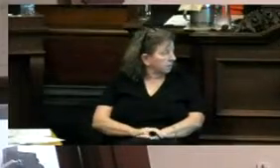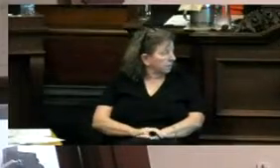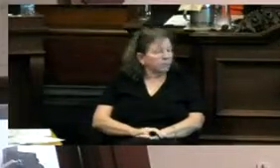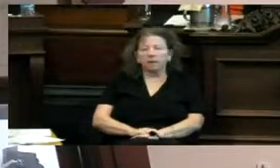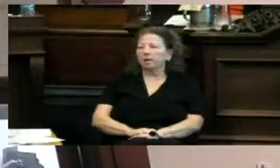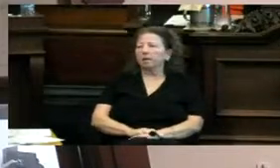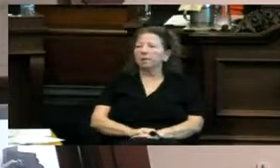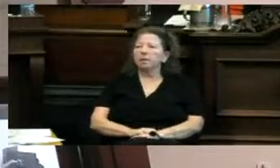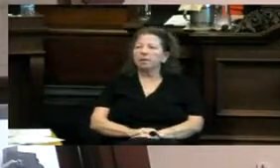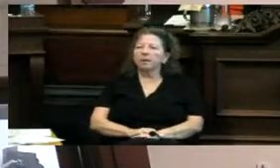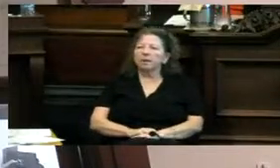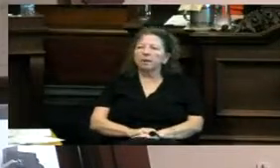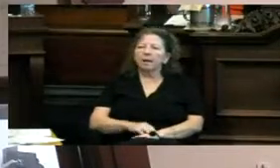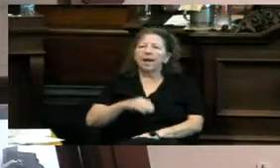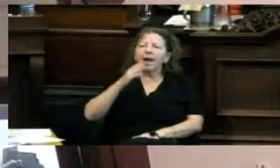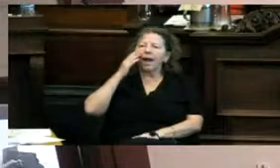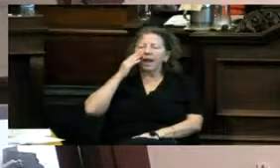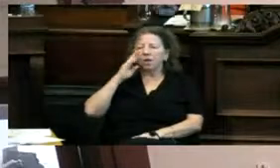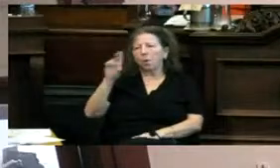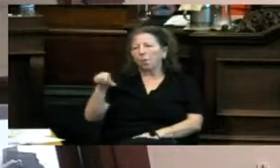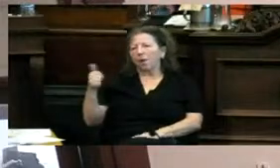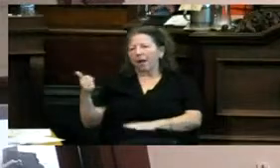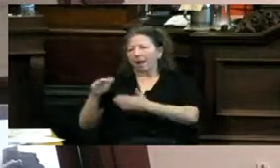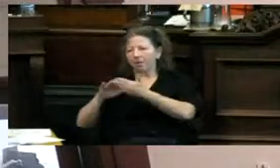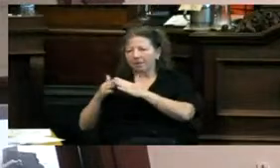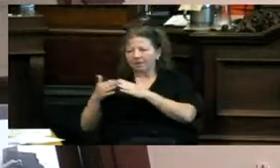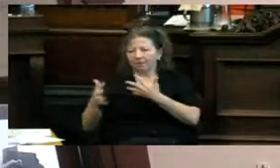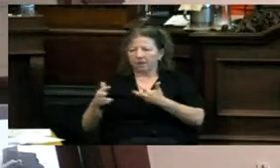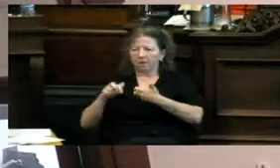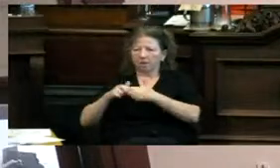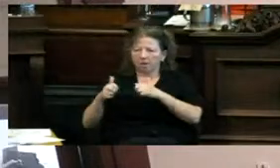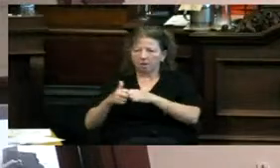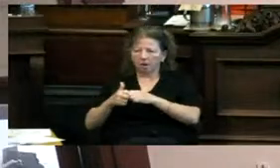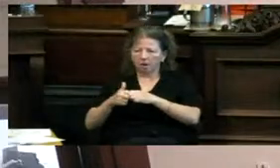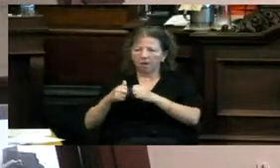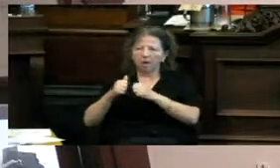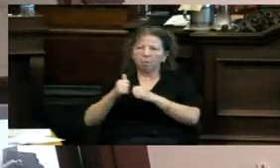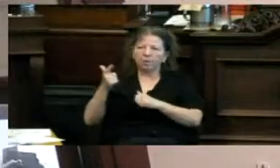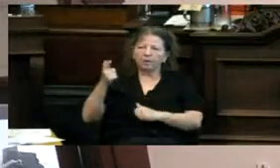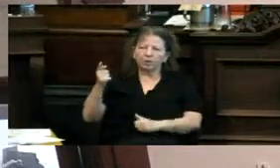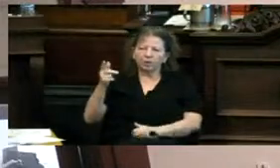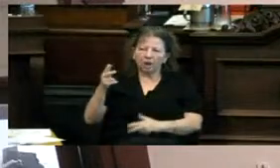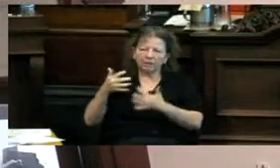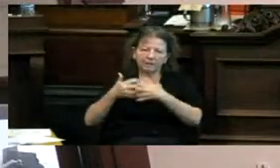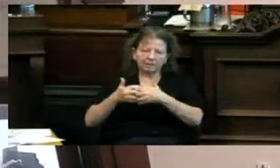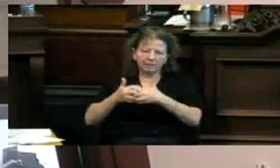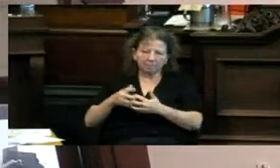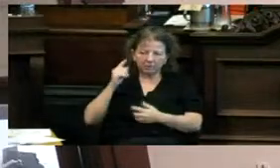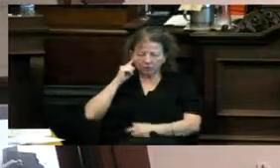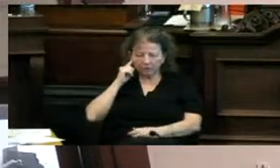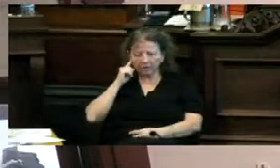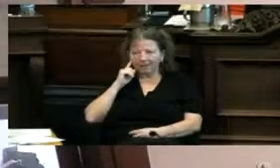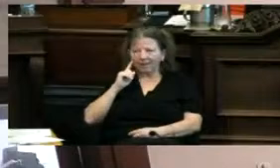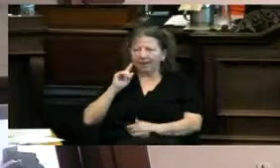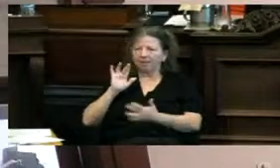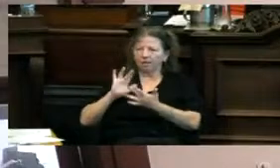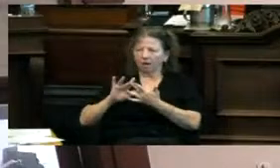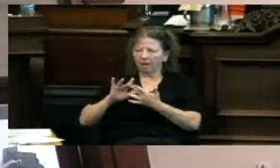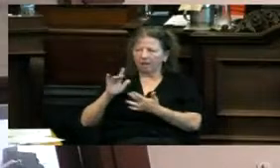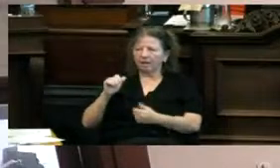Lupien and Vice President Harris. Yeah, I, I know that there have been other cities